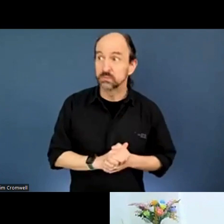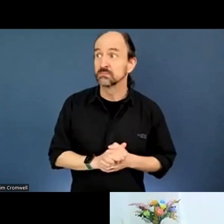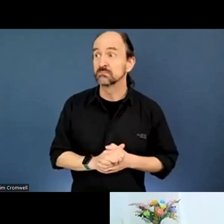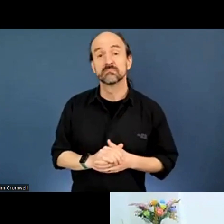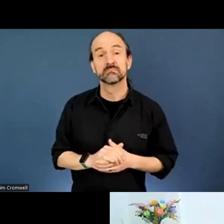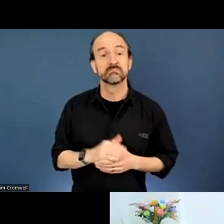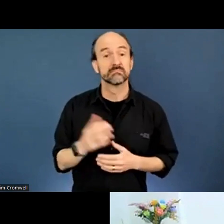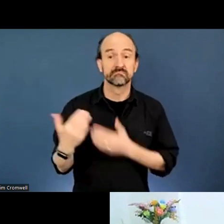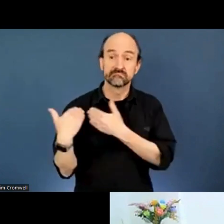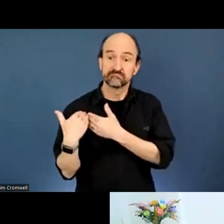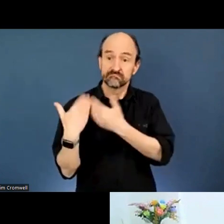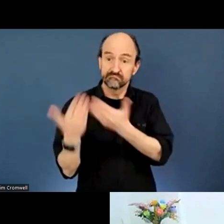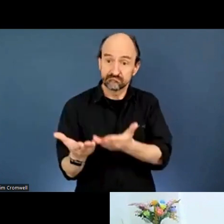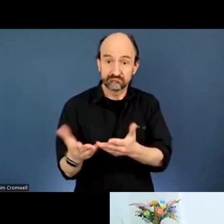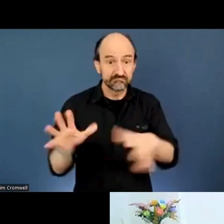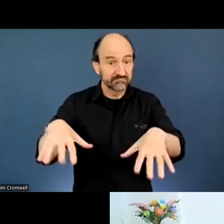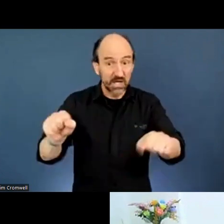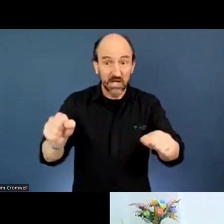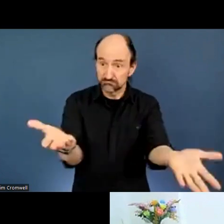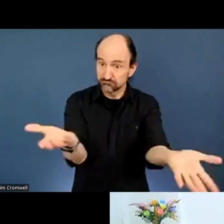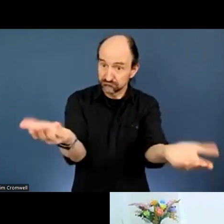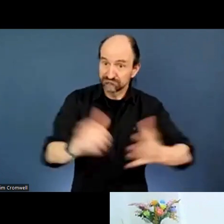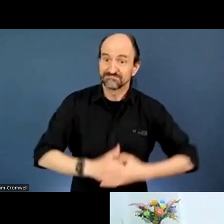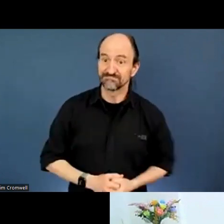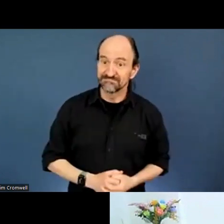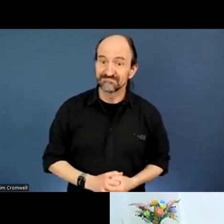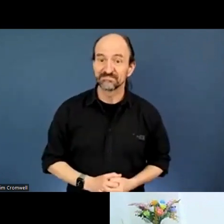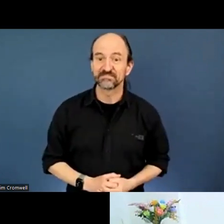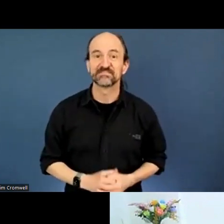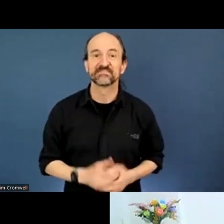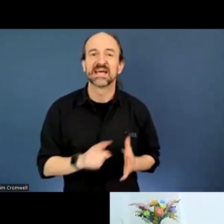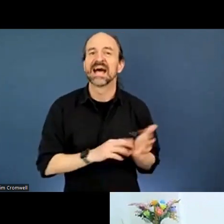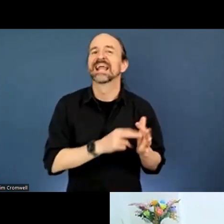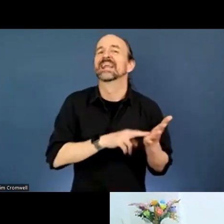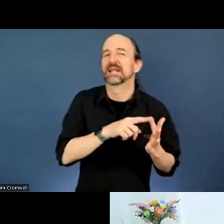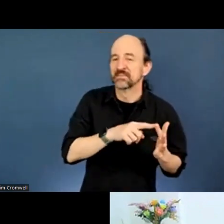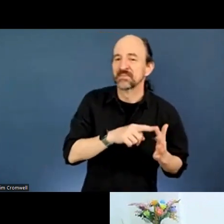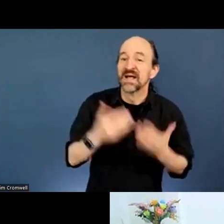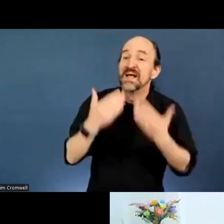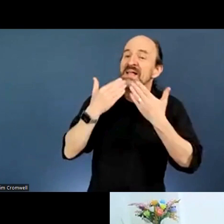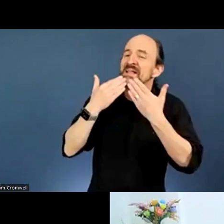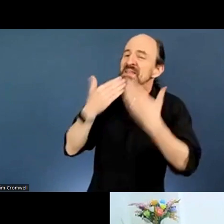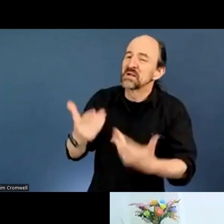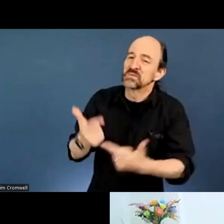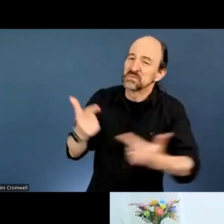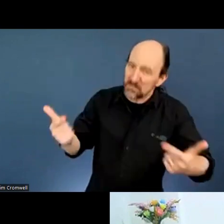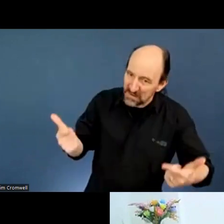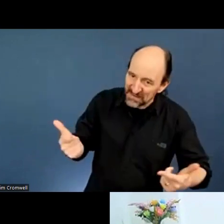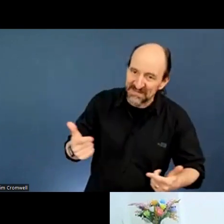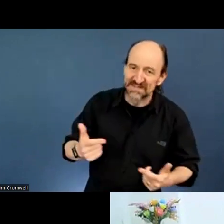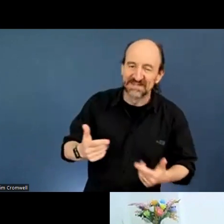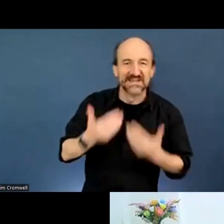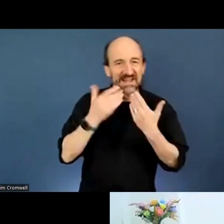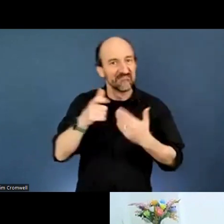get started. Welcome. Thank you so much Kenna for this opportunity, Nancy I